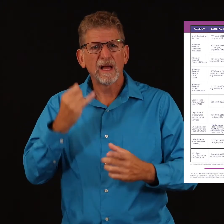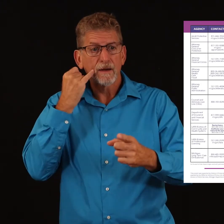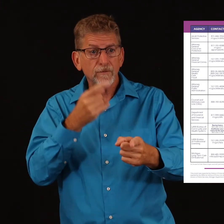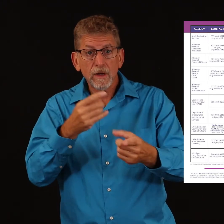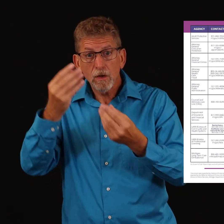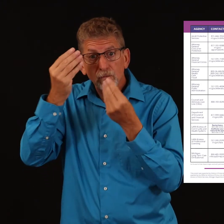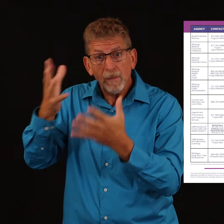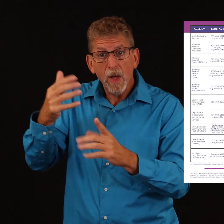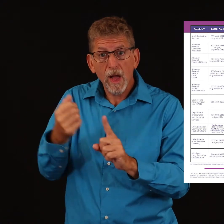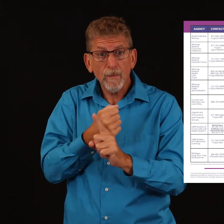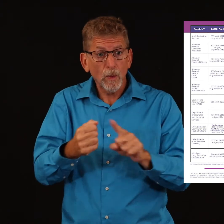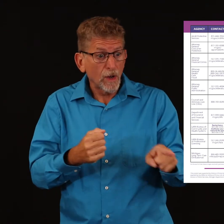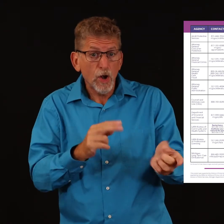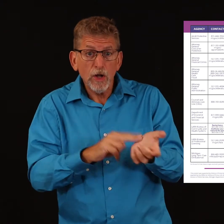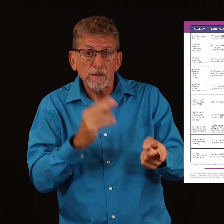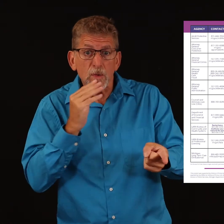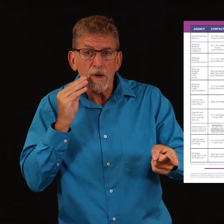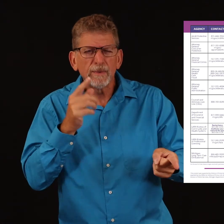To report abuse in a nursing home,